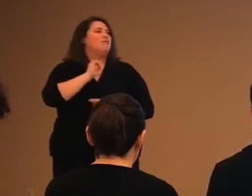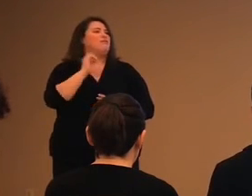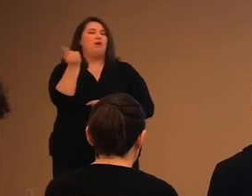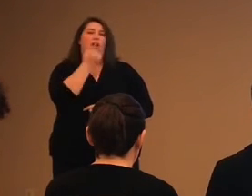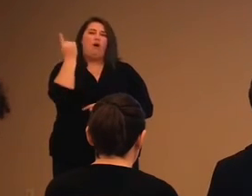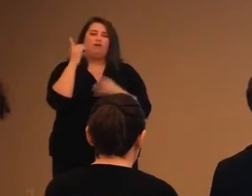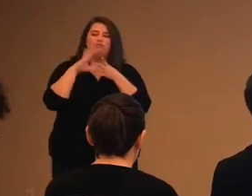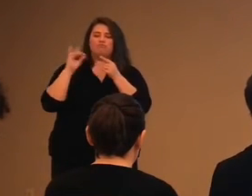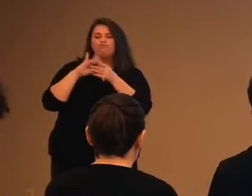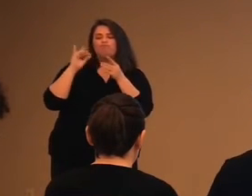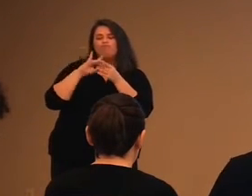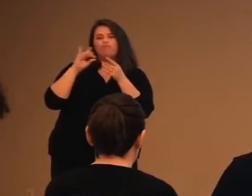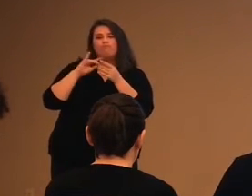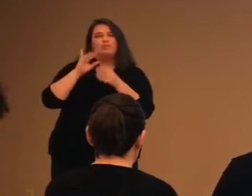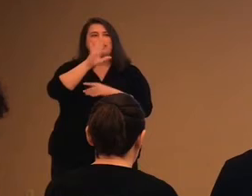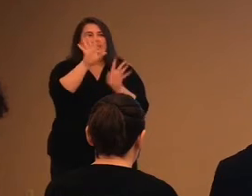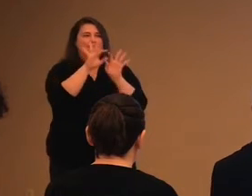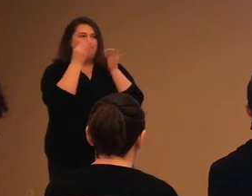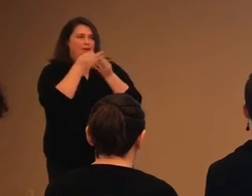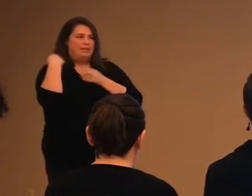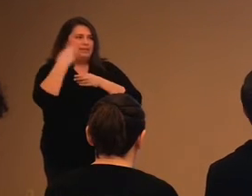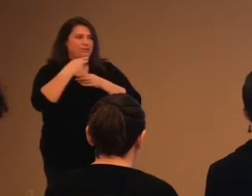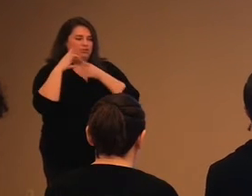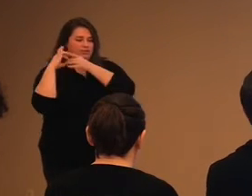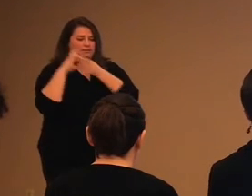Interpreters about his family history and his connection to our stories